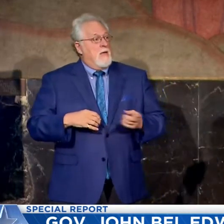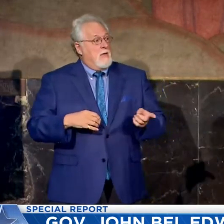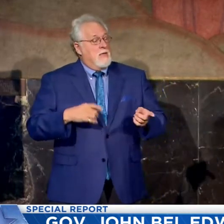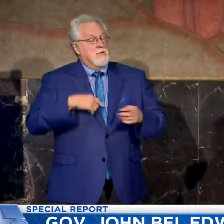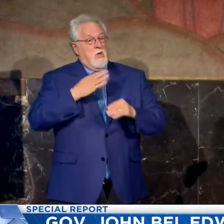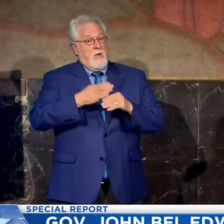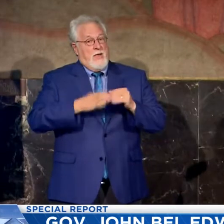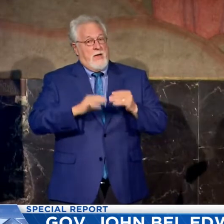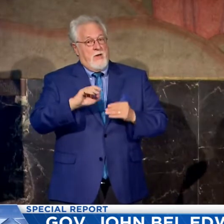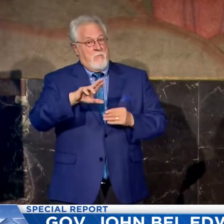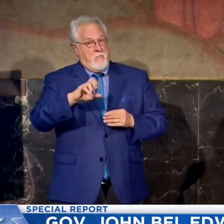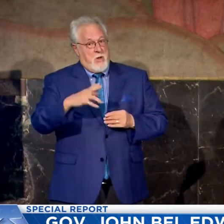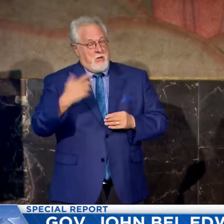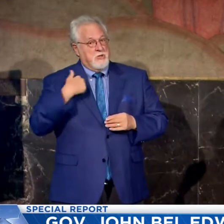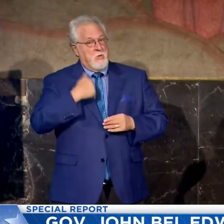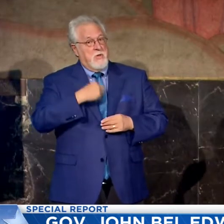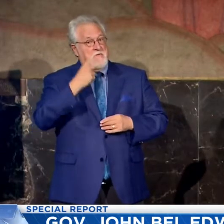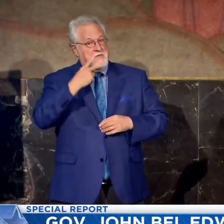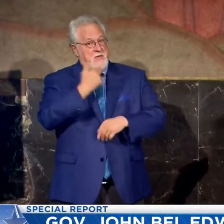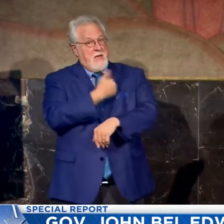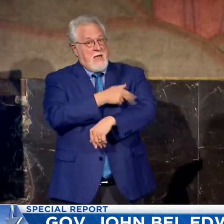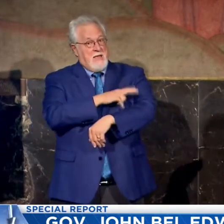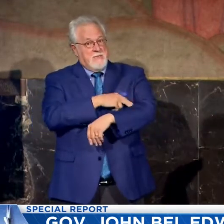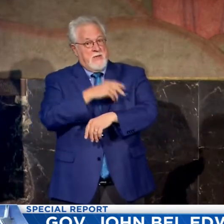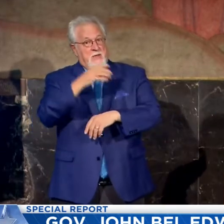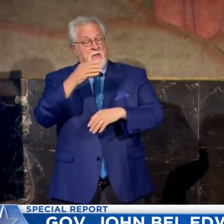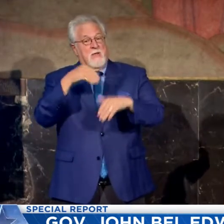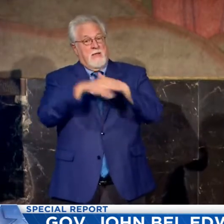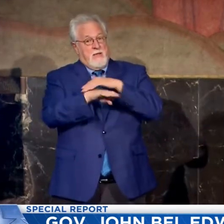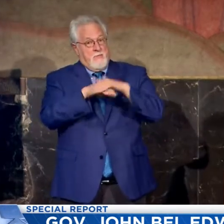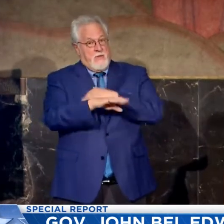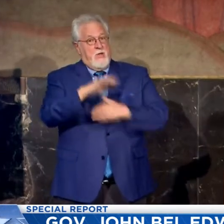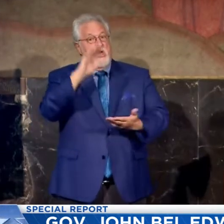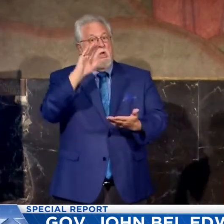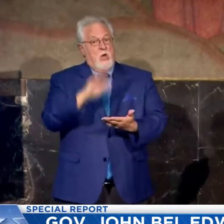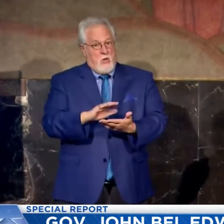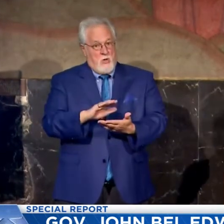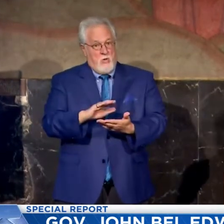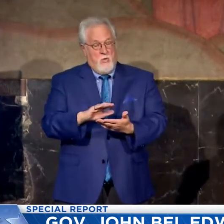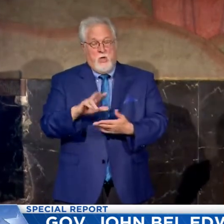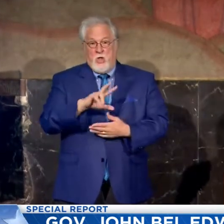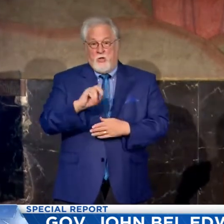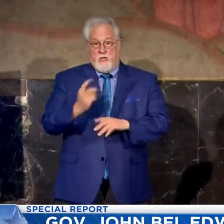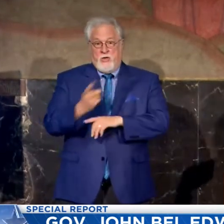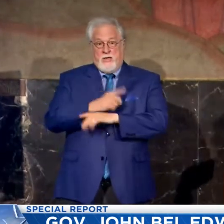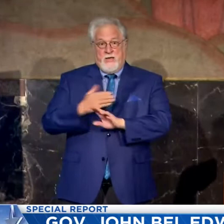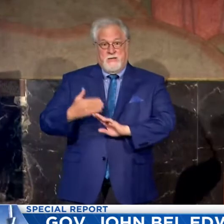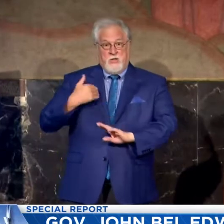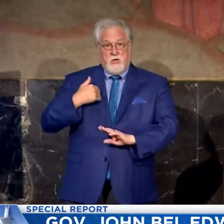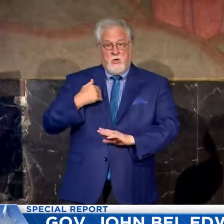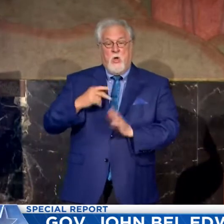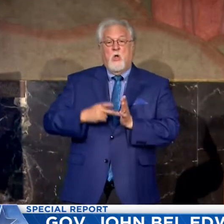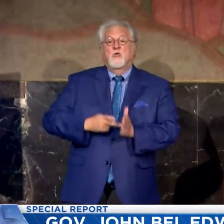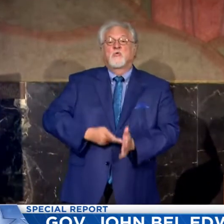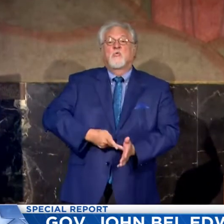PATIENTS TODAY AND 104 ON VENTILATORS.IT HAS BEEN SINCE THE END OF MARCH THAT WE'VE